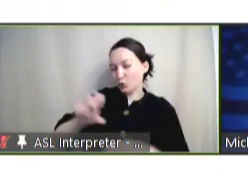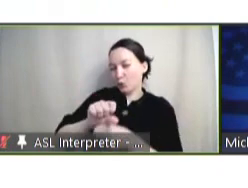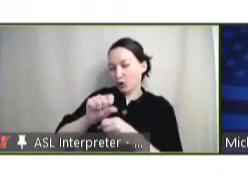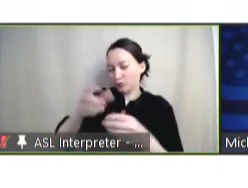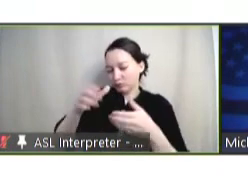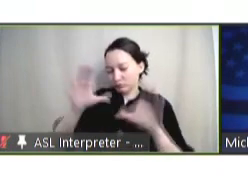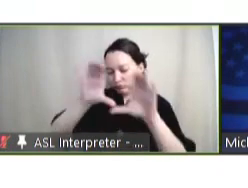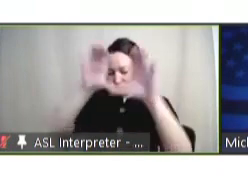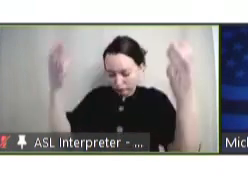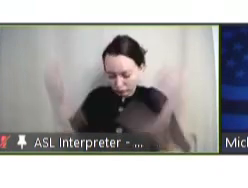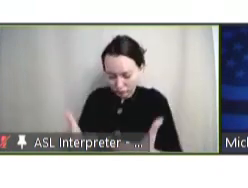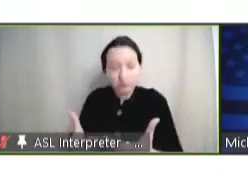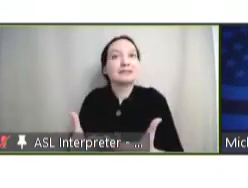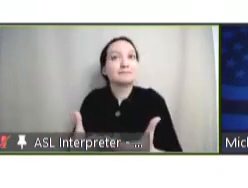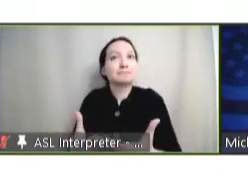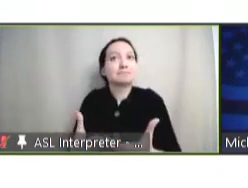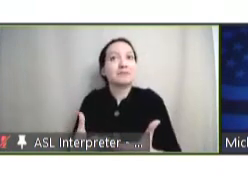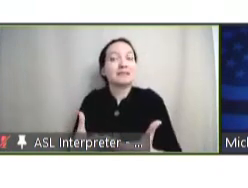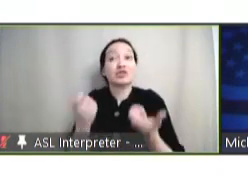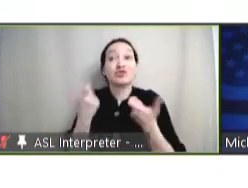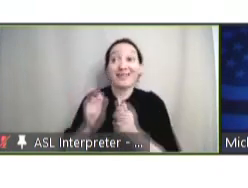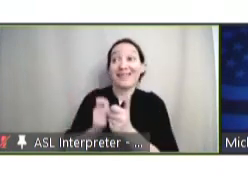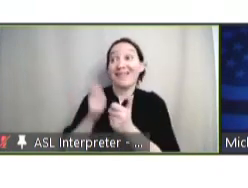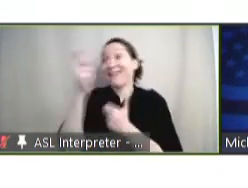and that have been getting ahead of that. So, it's not something we're trying to do